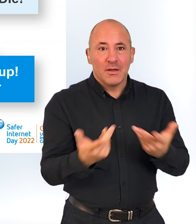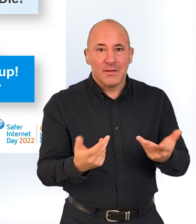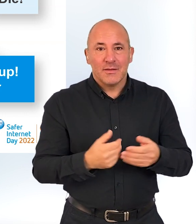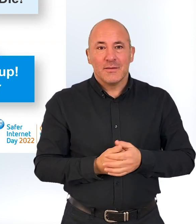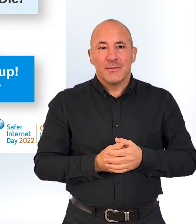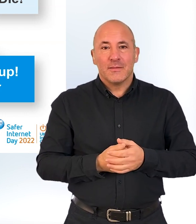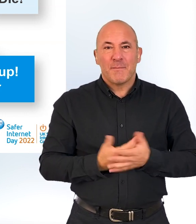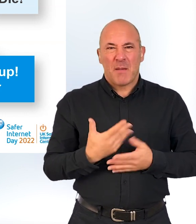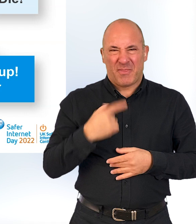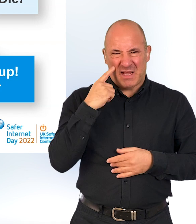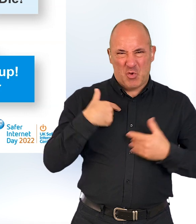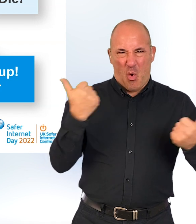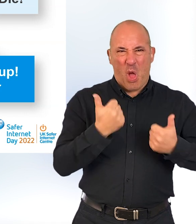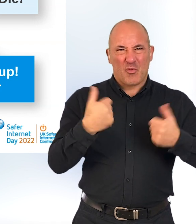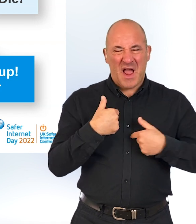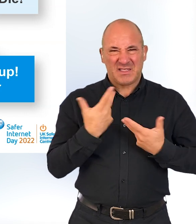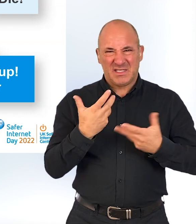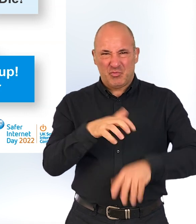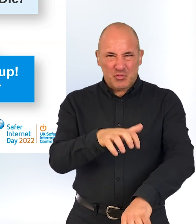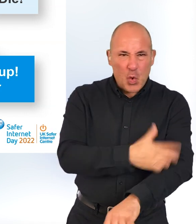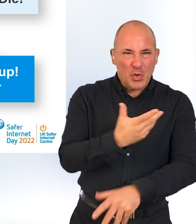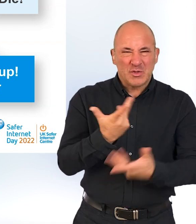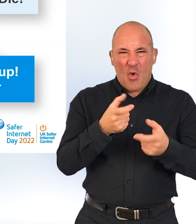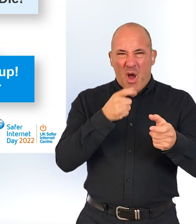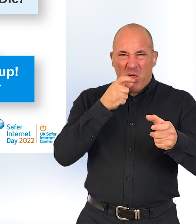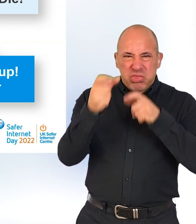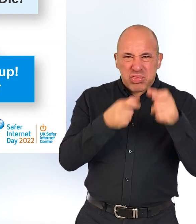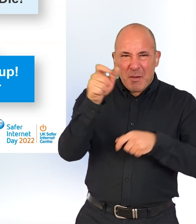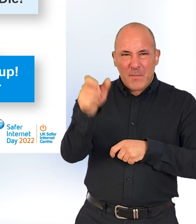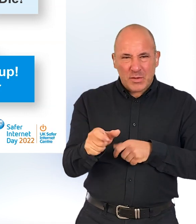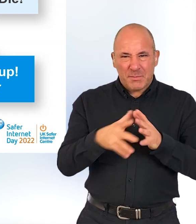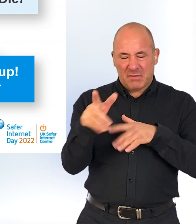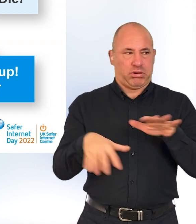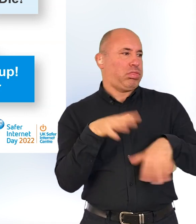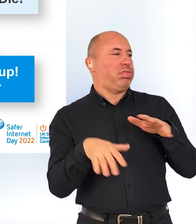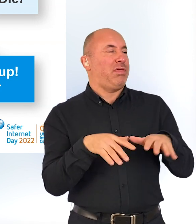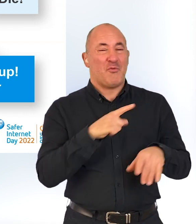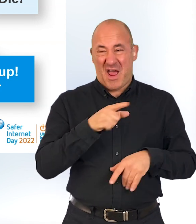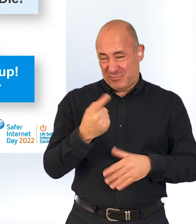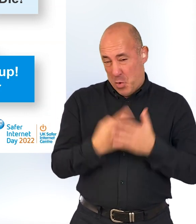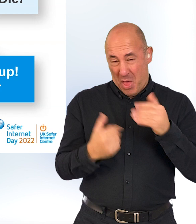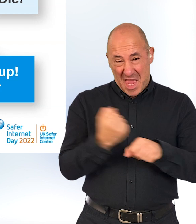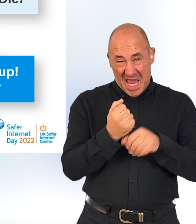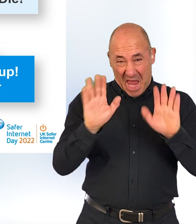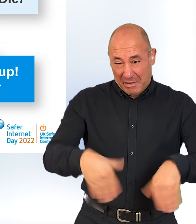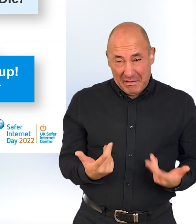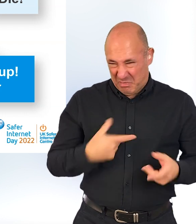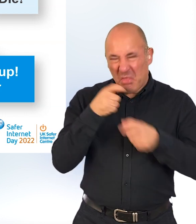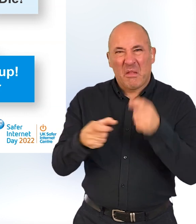A player may think it is okay to be offensive or abusive to an opponent to put them off because it is ‘just a game’.